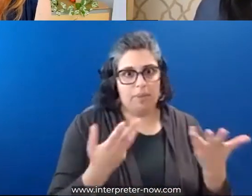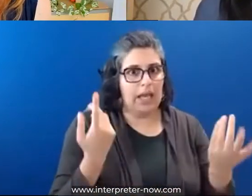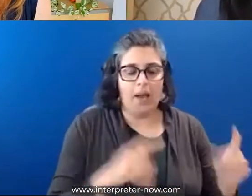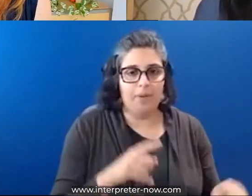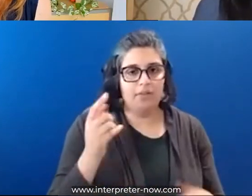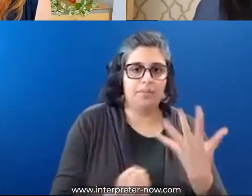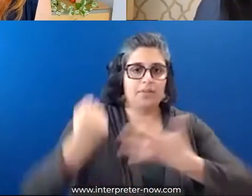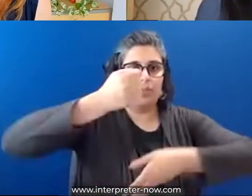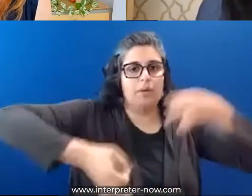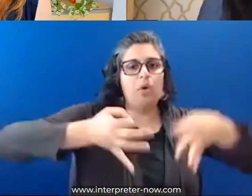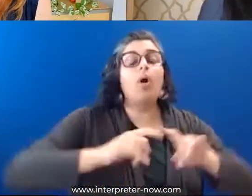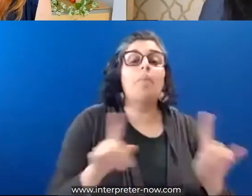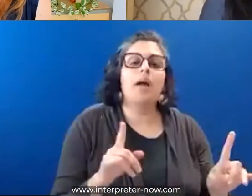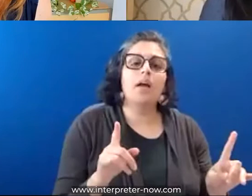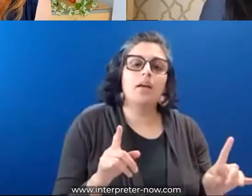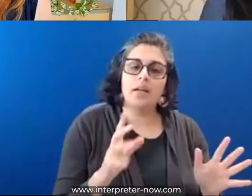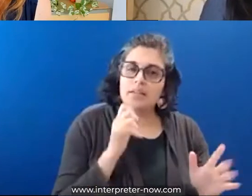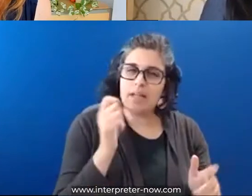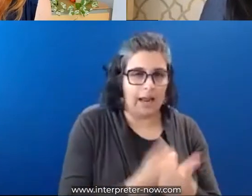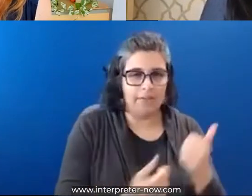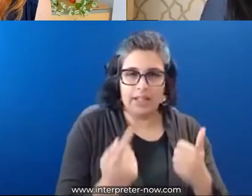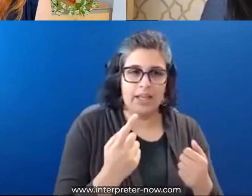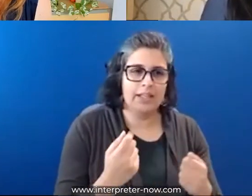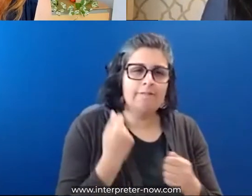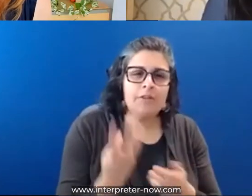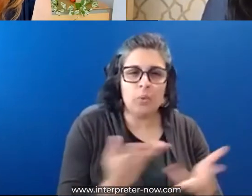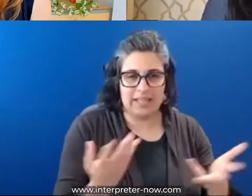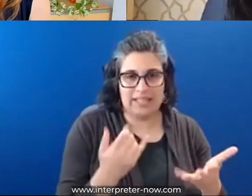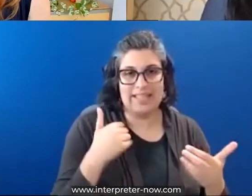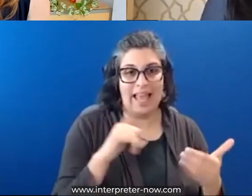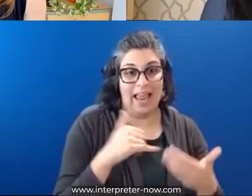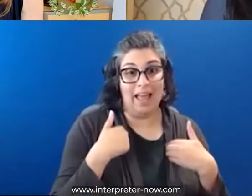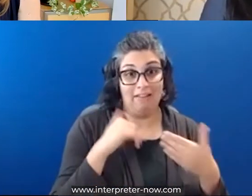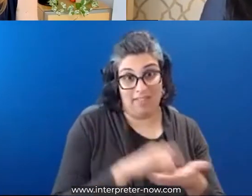It's very few things have that dire consequence.